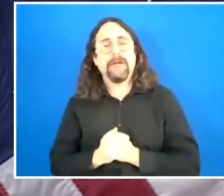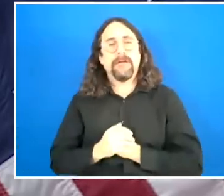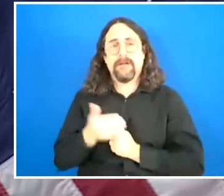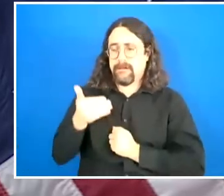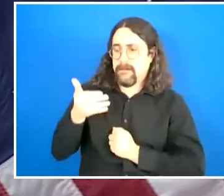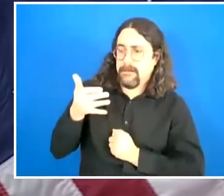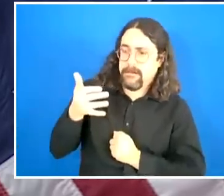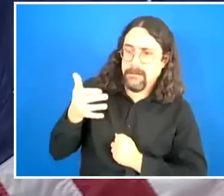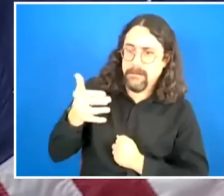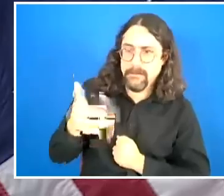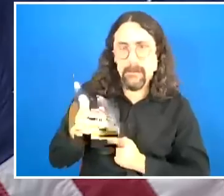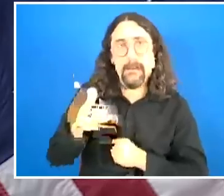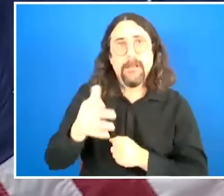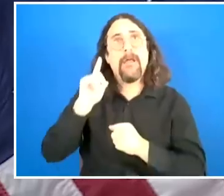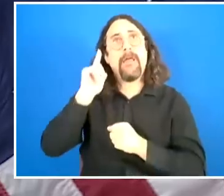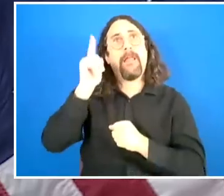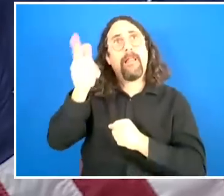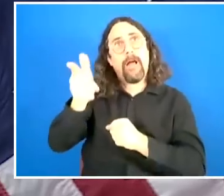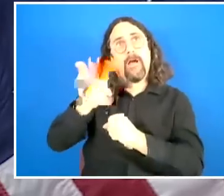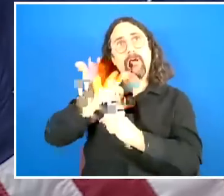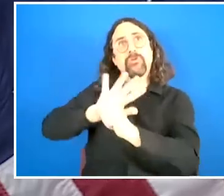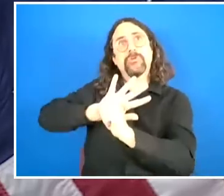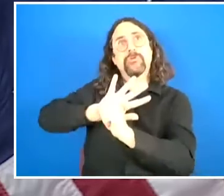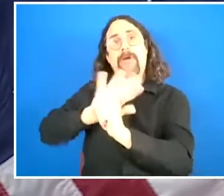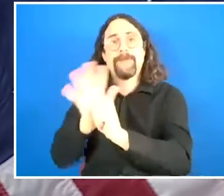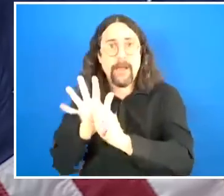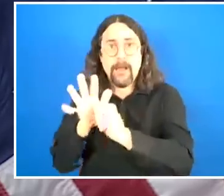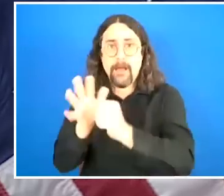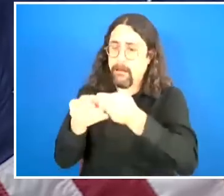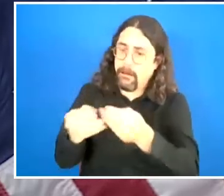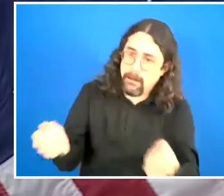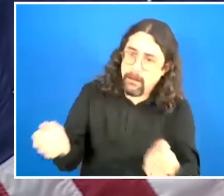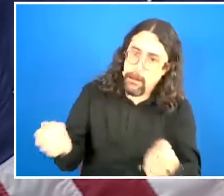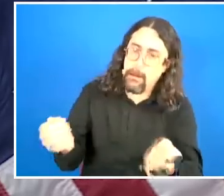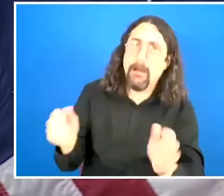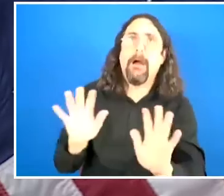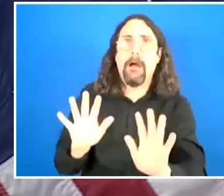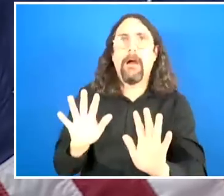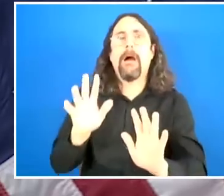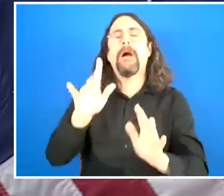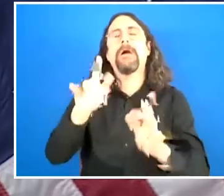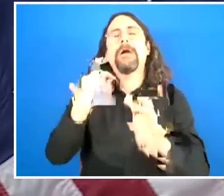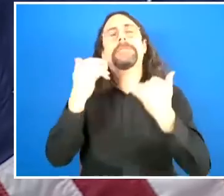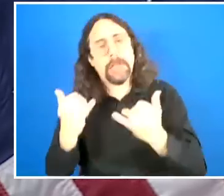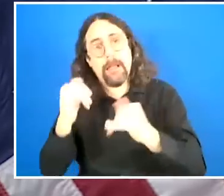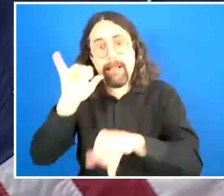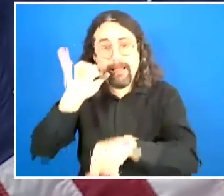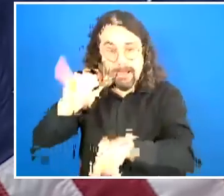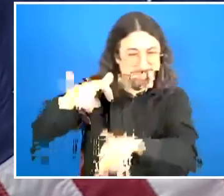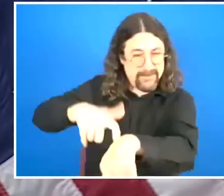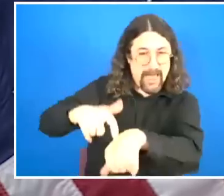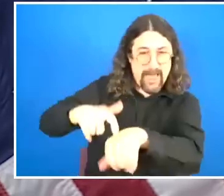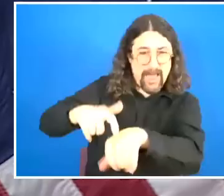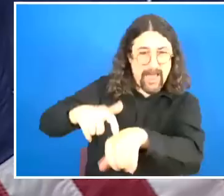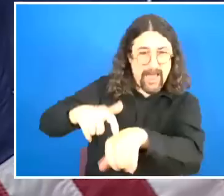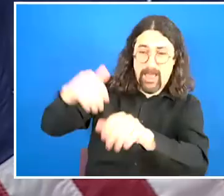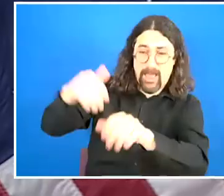WE DIDN'T, WHAT WE DID RIGHT, WHAT WE DIDN'T. ATHTI TMEI WLL CLEARLY COME. BUT I'LL TELL YOU ONE THING AND I APPRECIATE, YOU